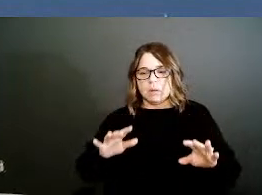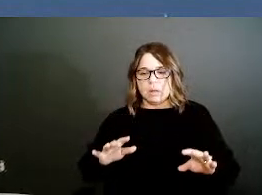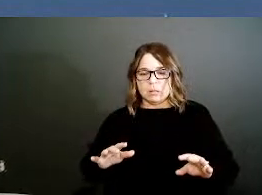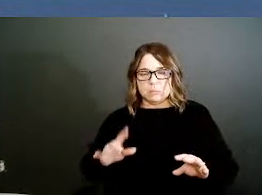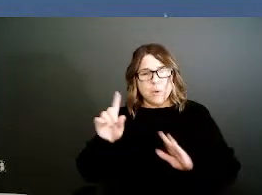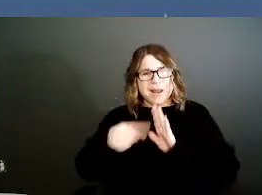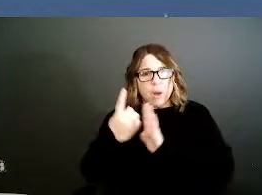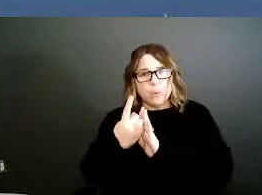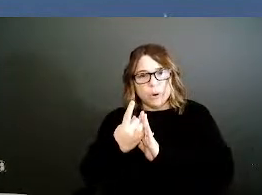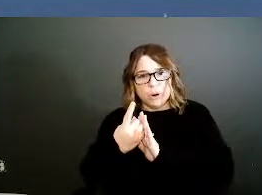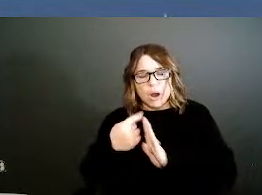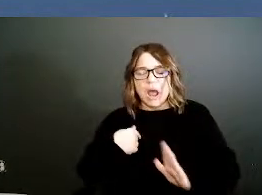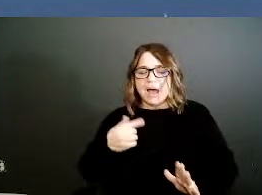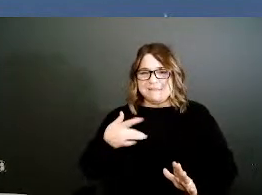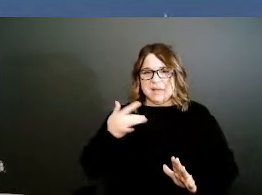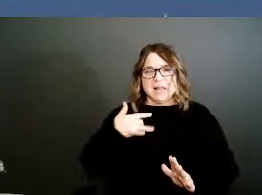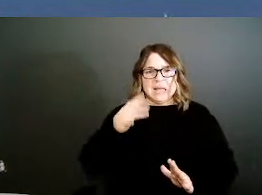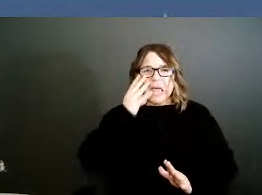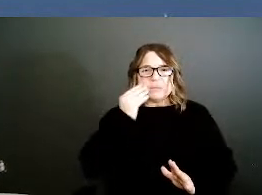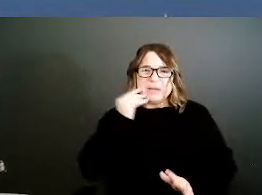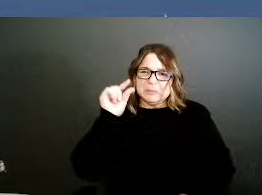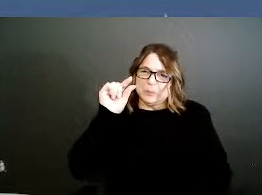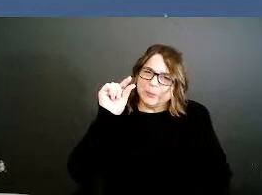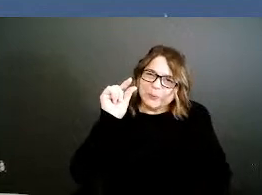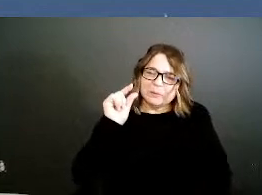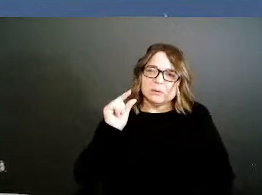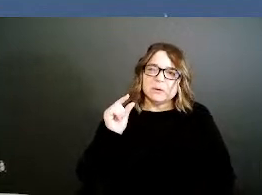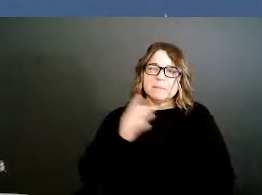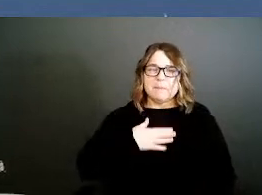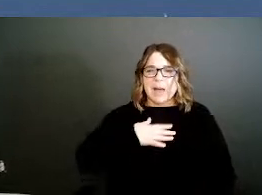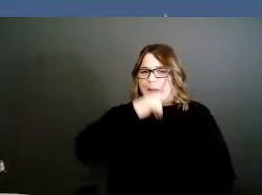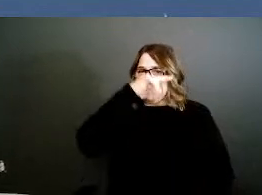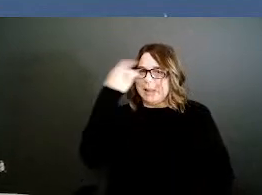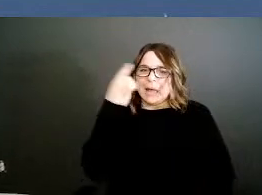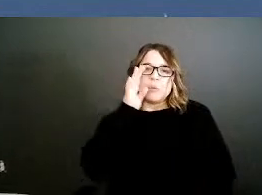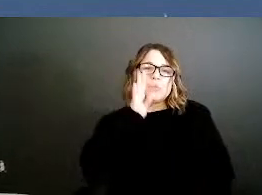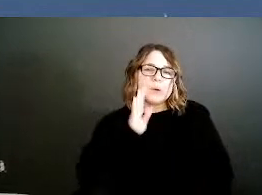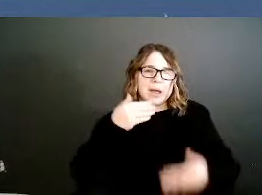THAT HAVE THE MOST POLICE. THEY'RE THE ONES THAT HAVE THE AND I KNOW THAT THE SAFEST COMMUNITIES ARE NOT THE ONES MOST RESOURCES.